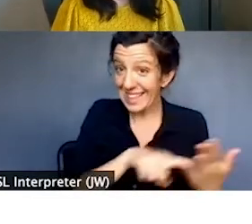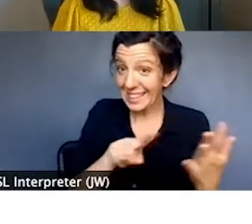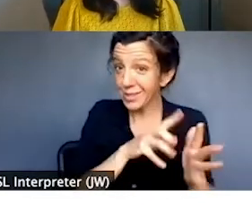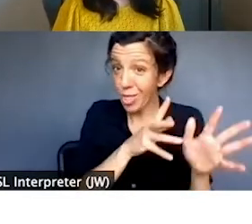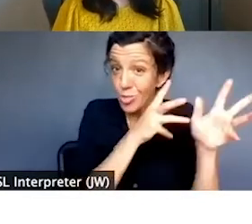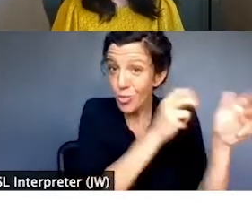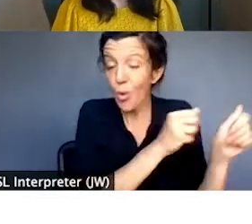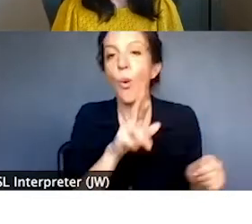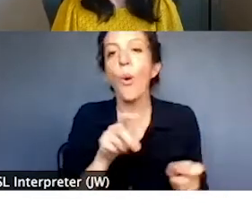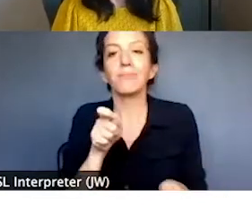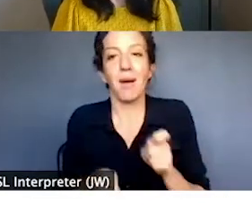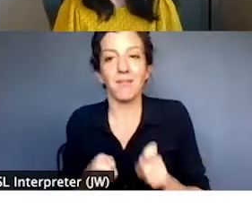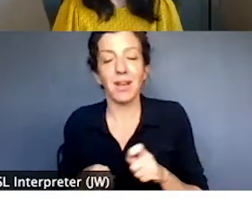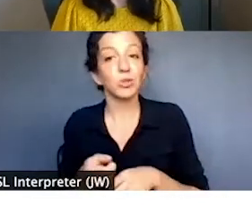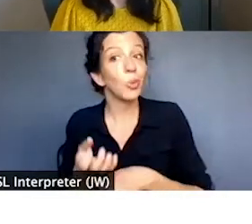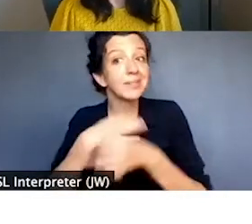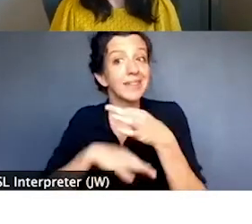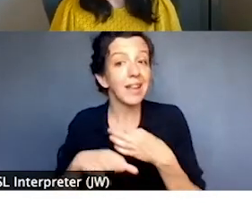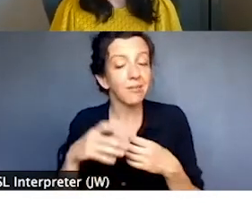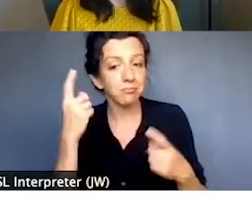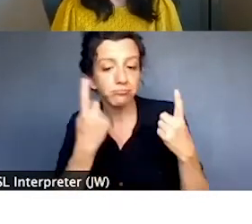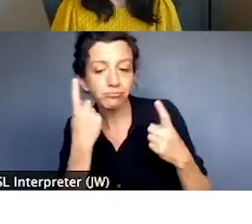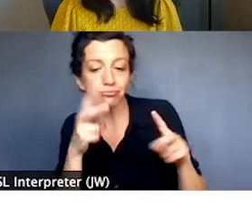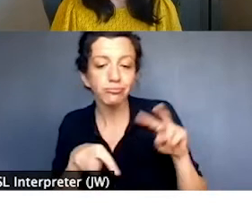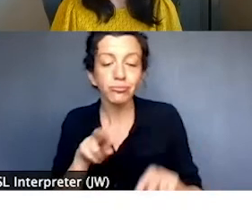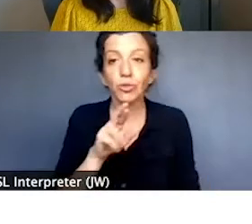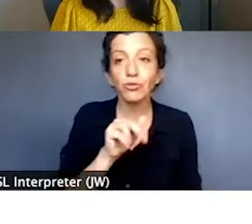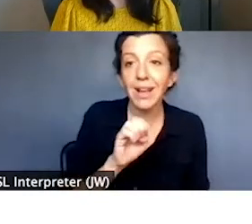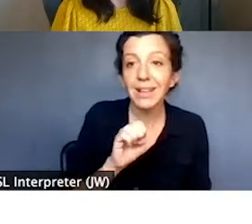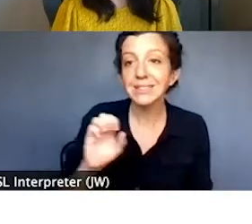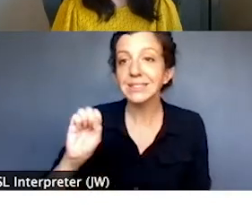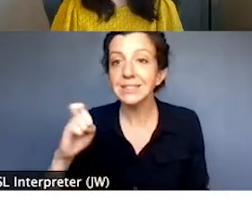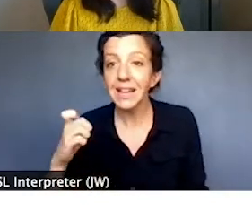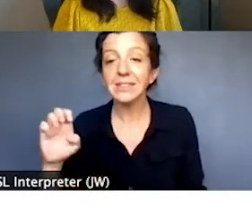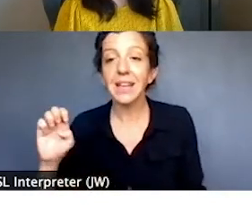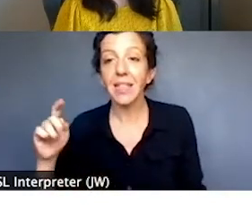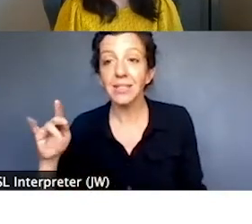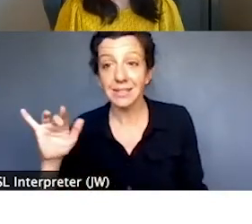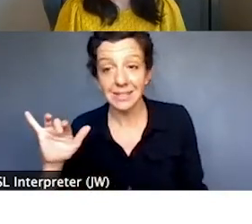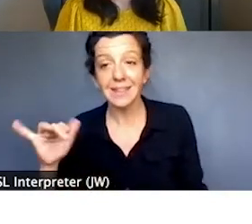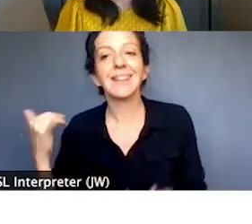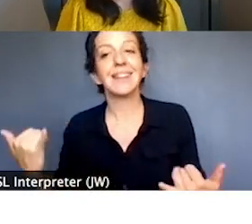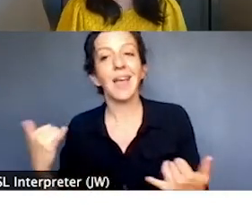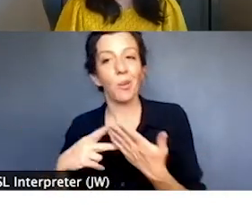What Proposition 16 does is repeal Prop 209, essentially, which would allow state and local entities